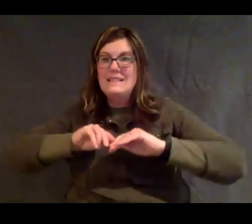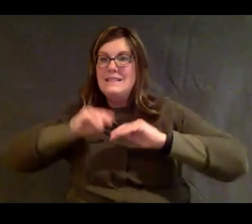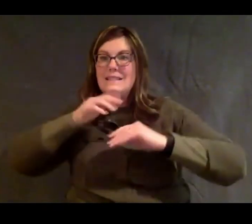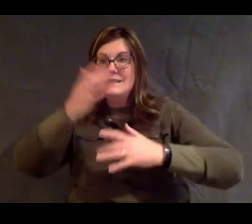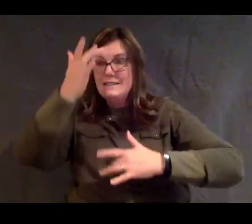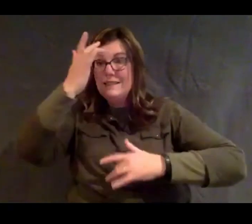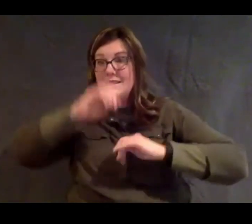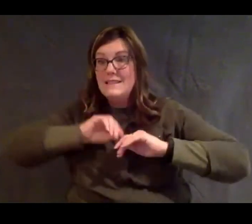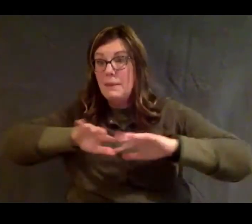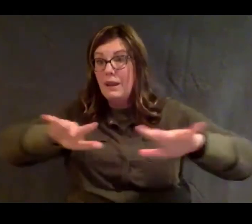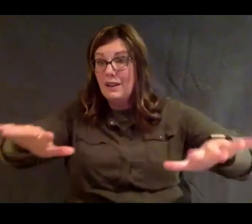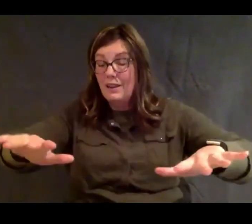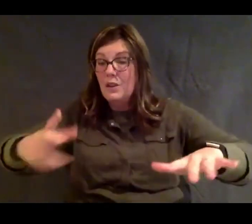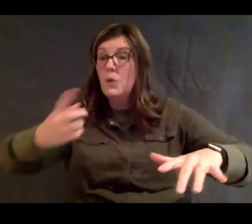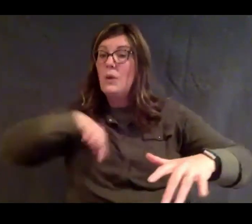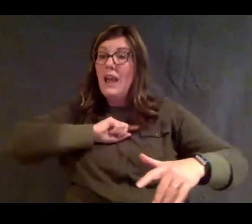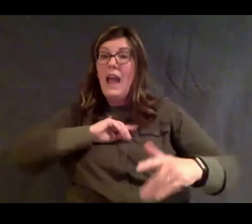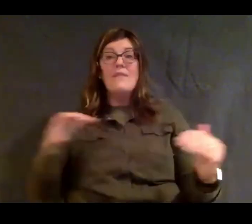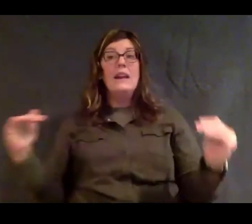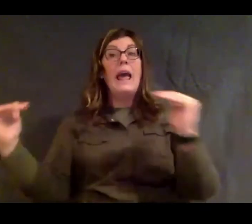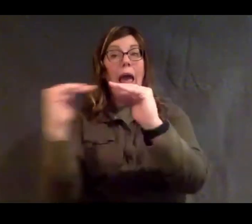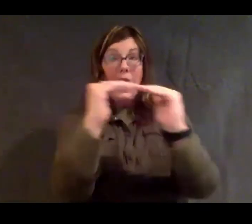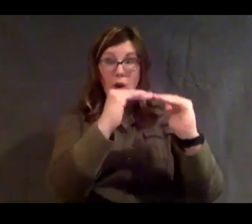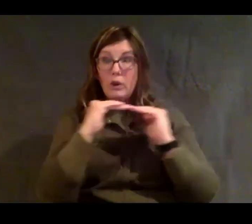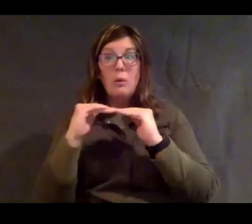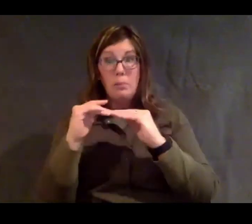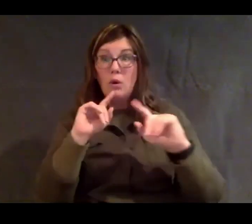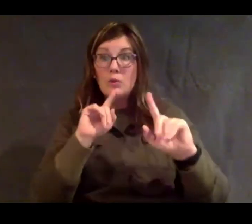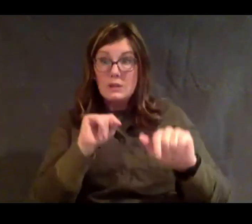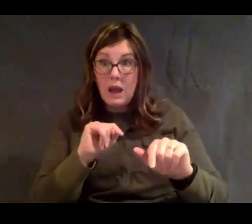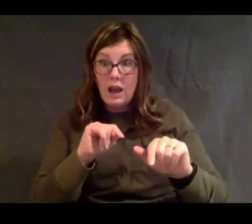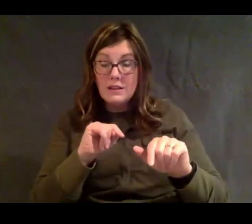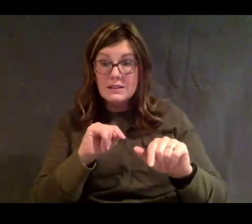response that we are not just saying health disparities is something that we can just live